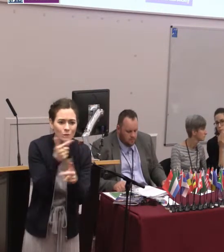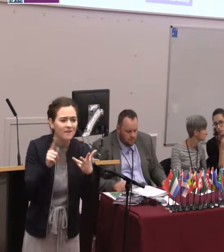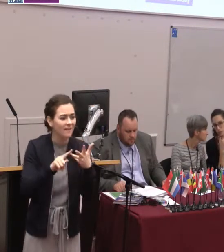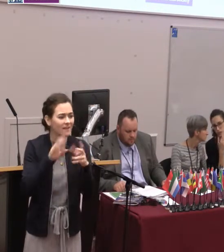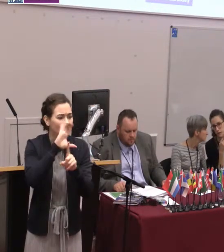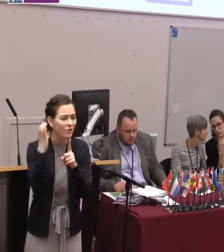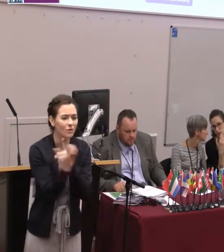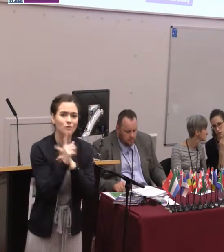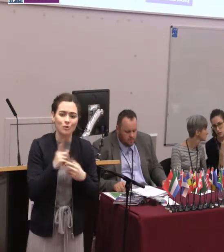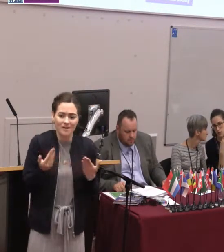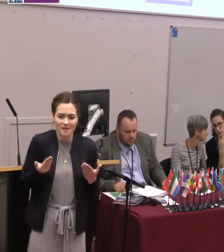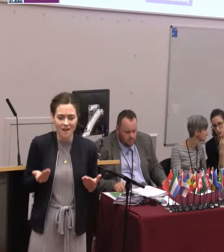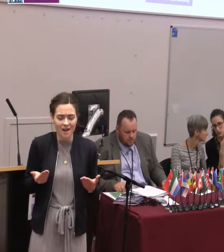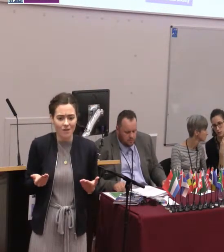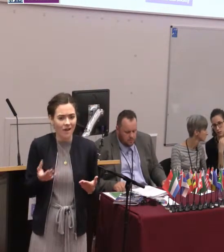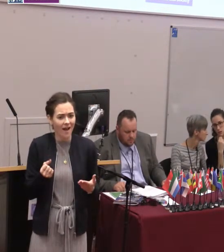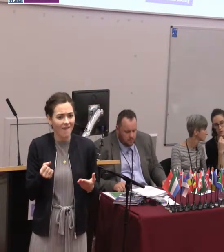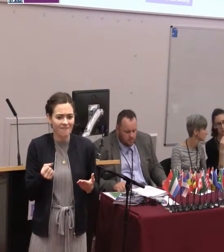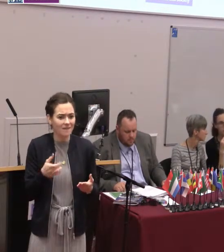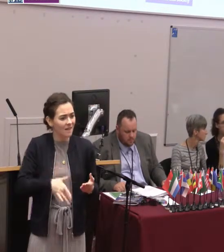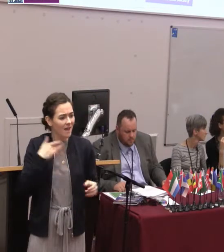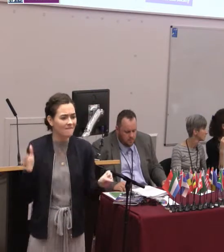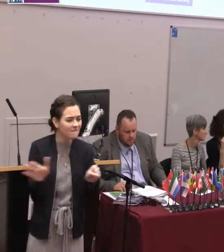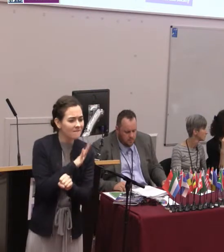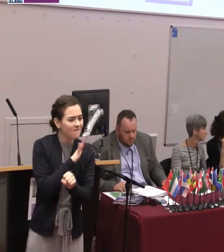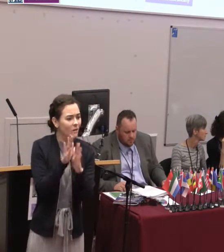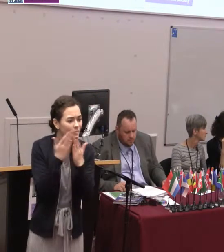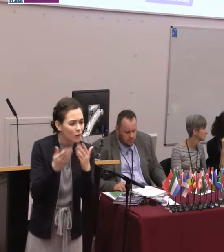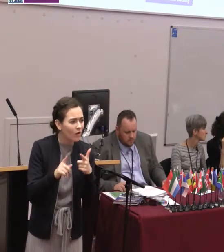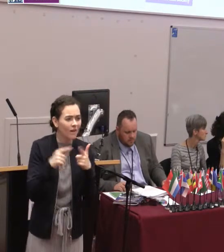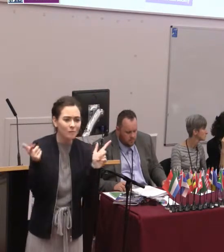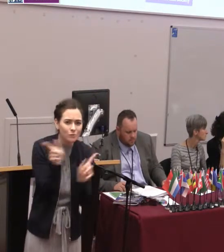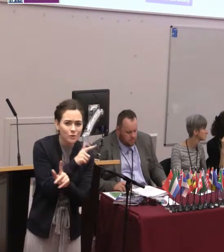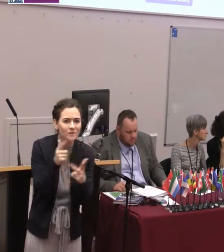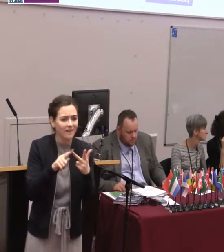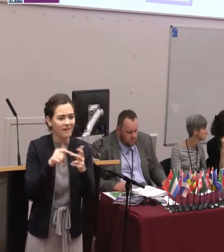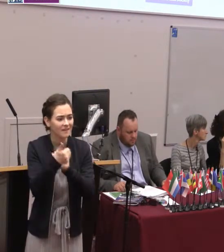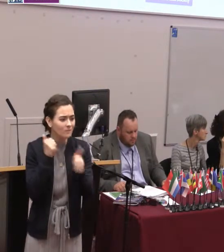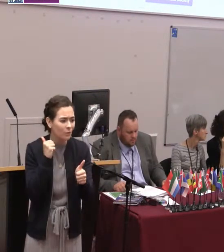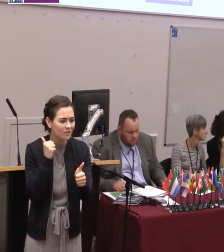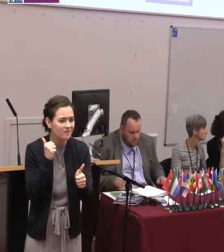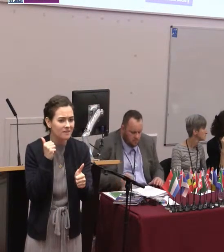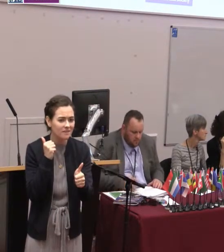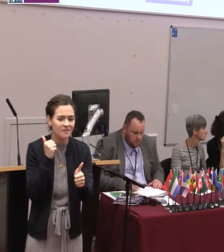Now I have a fax life full of books, and sport.